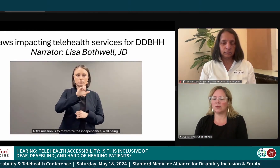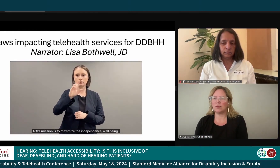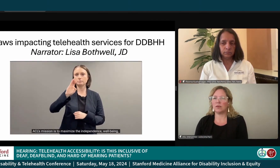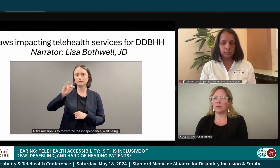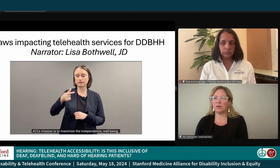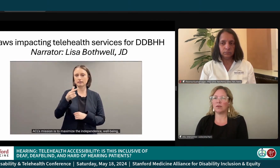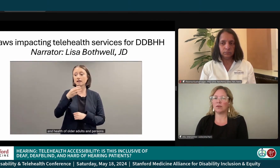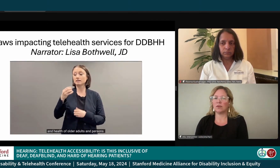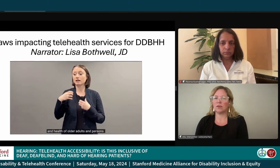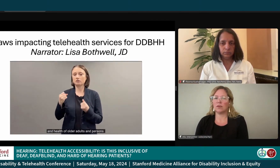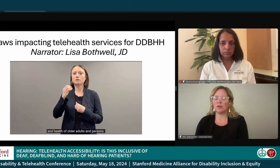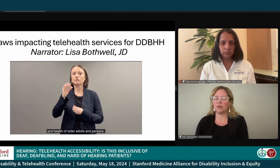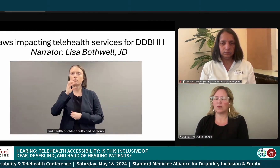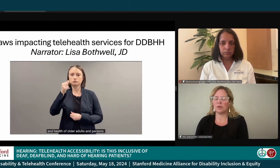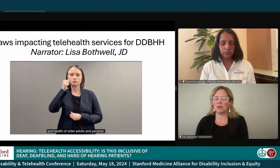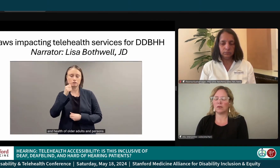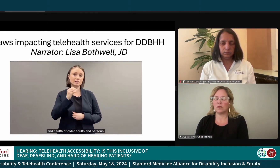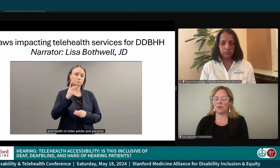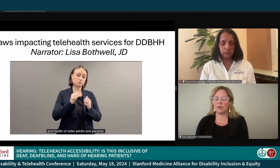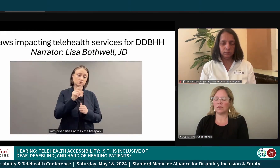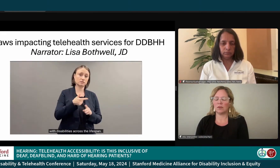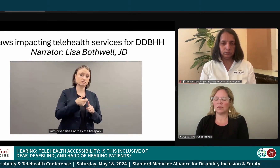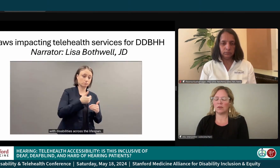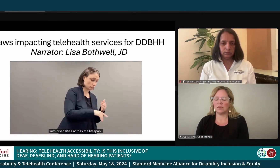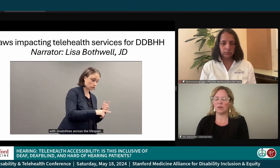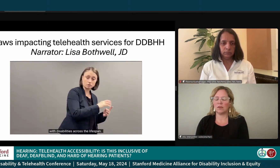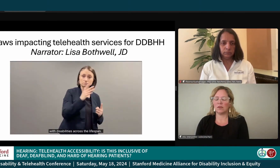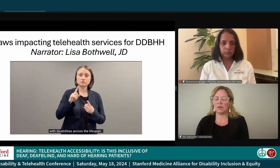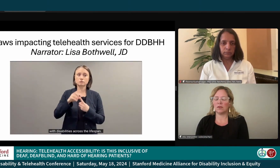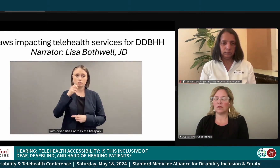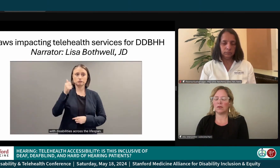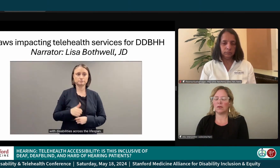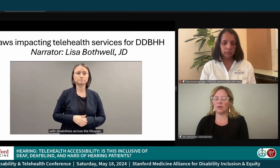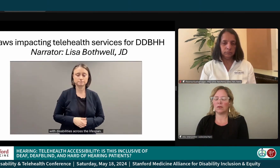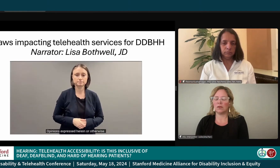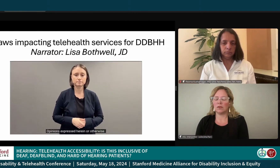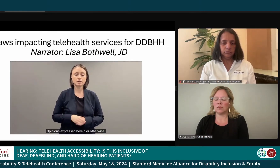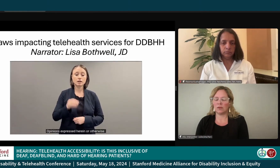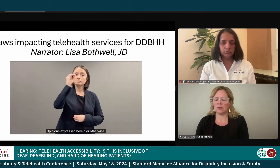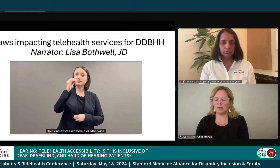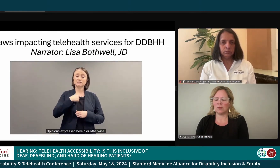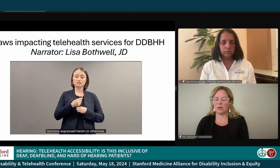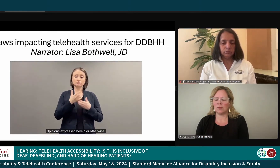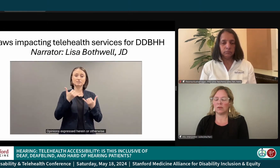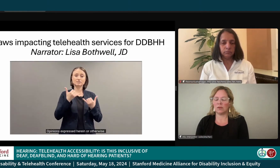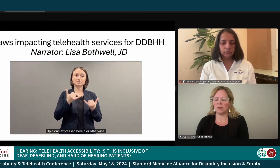wellbeing, and health of older adults and persons with disabilities across the lifespan. Opinions